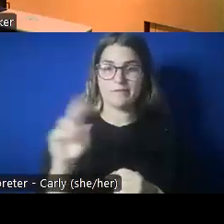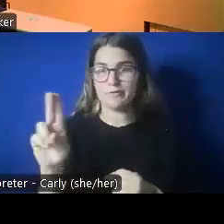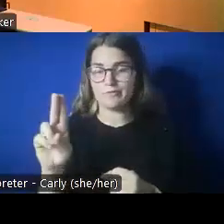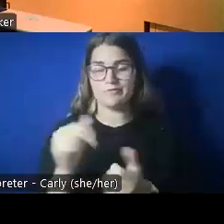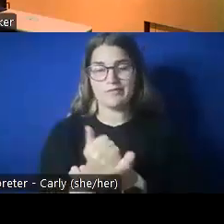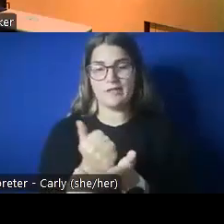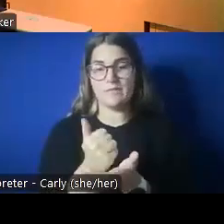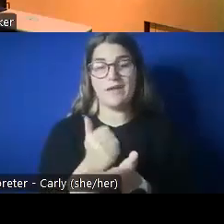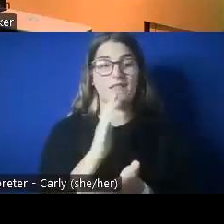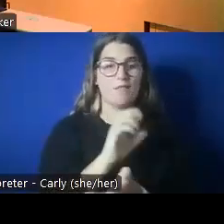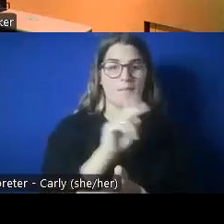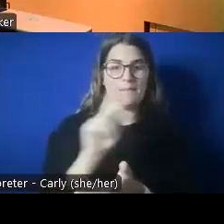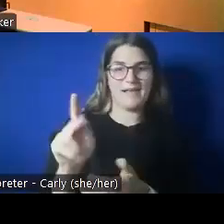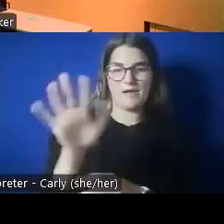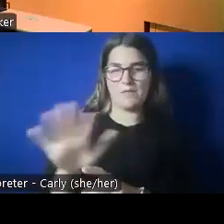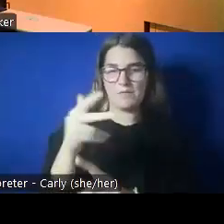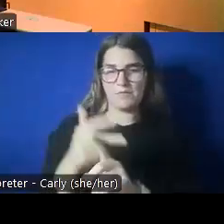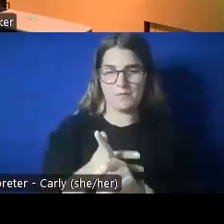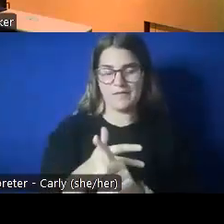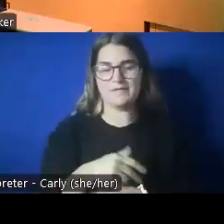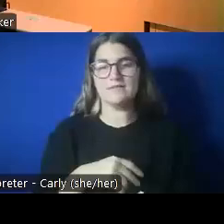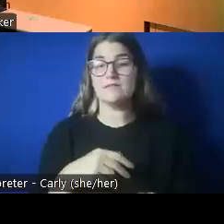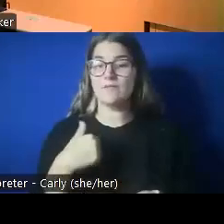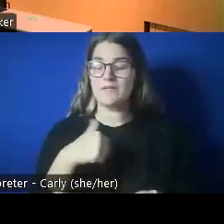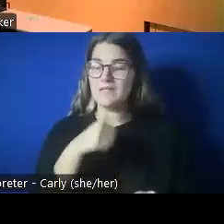three months and like see where things stand so we don't like close the door and say no you know